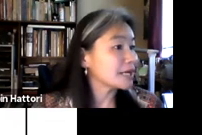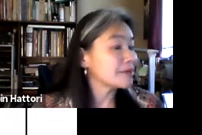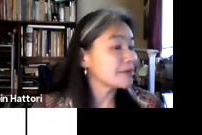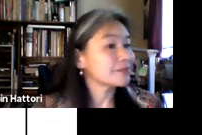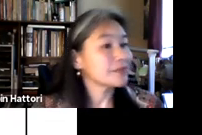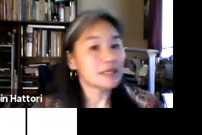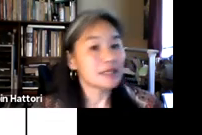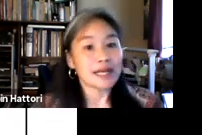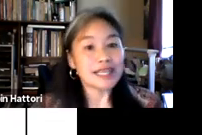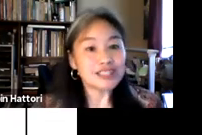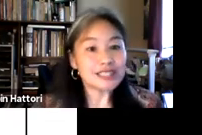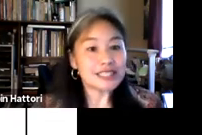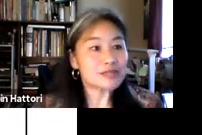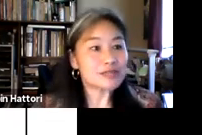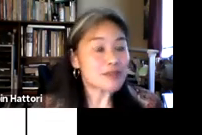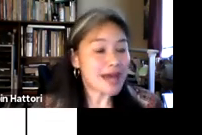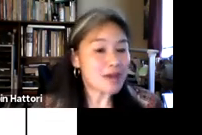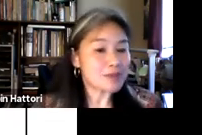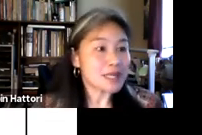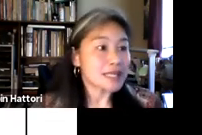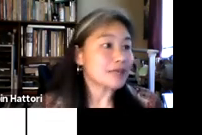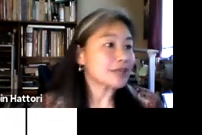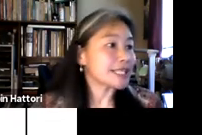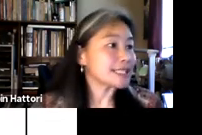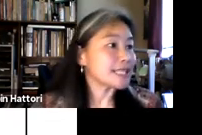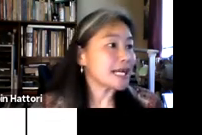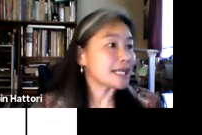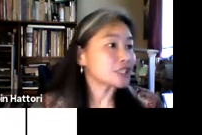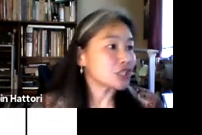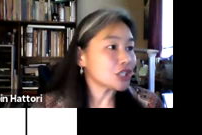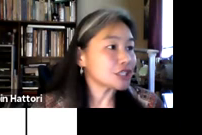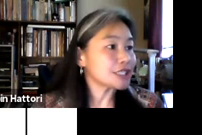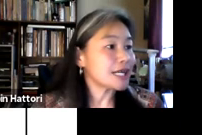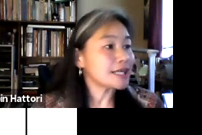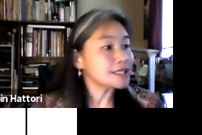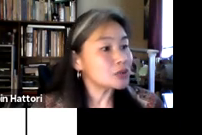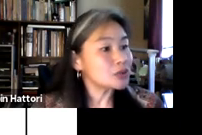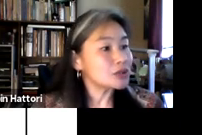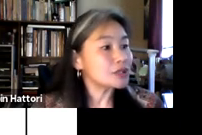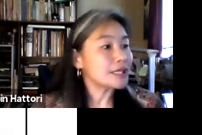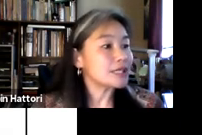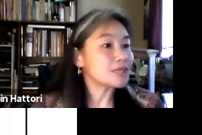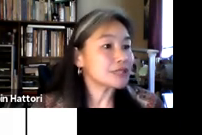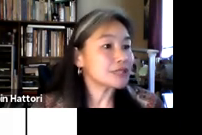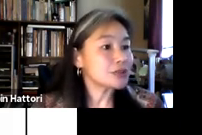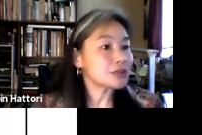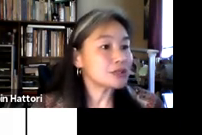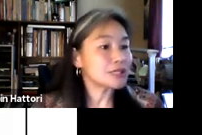At that time, it was not legal for immigrants, like them to own their own land in America. So they leased land in the name of